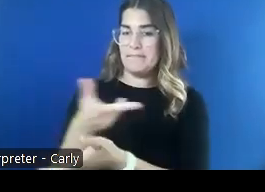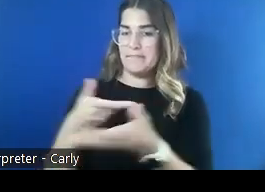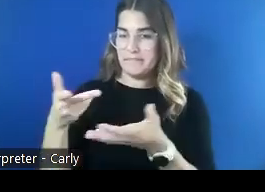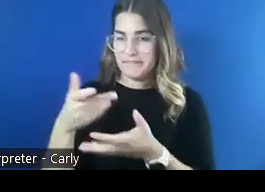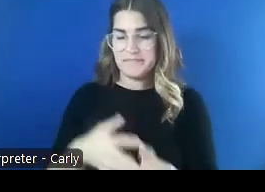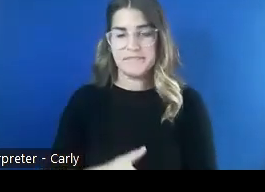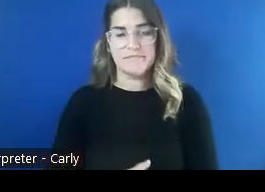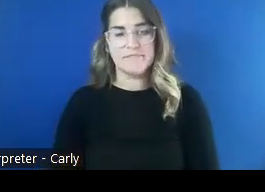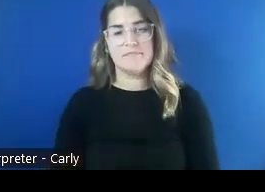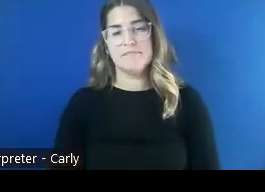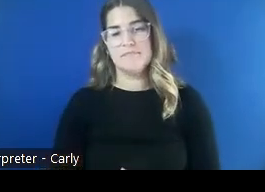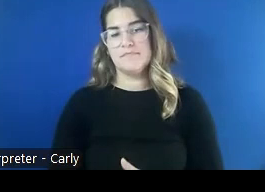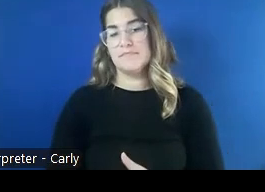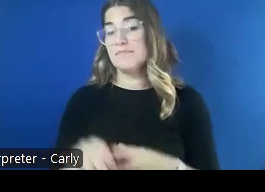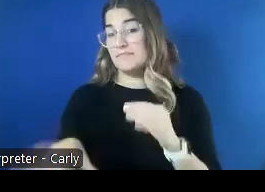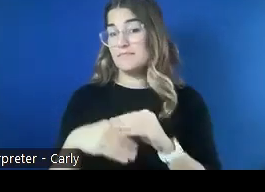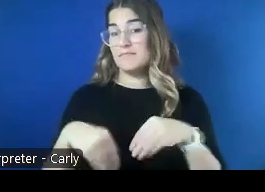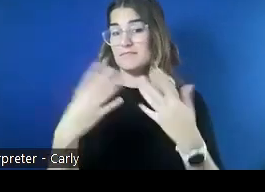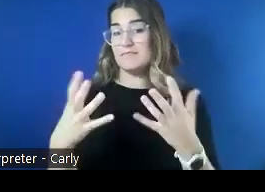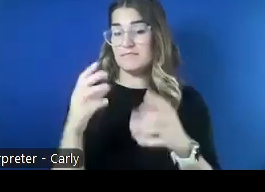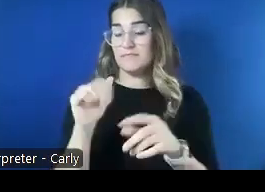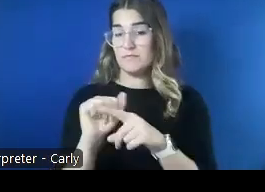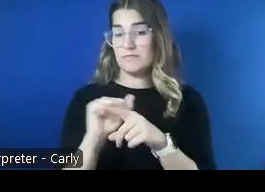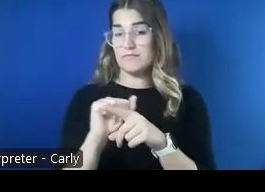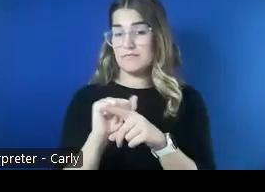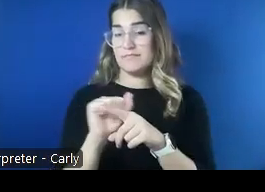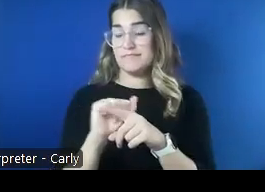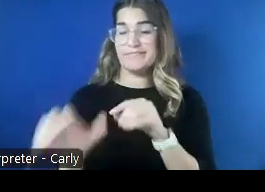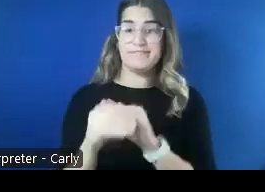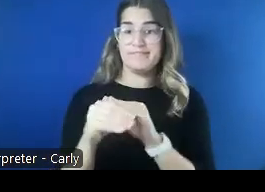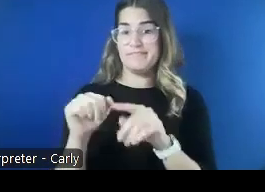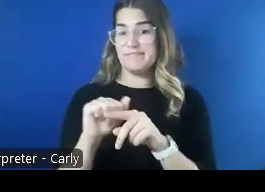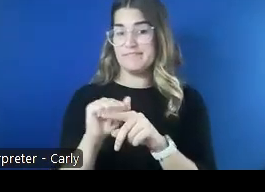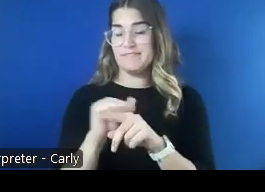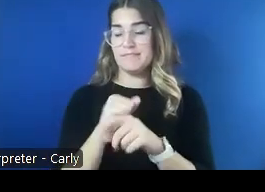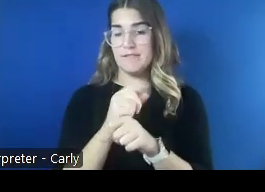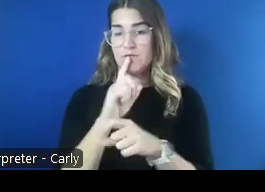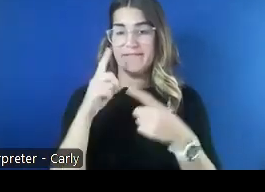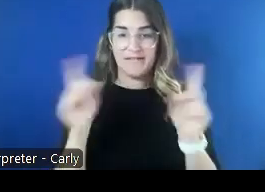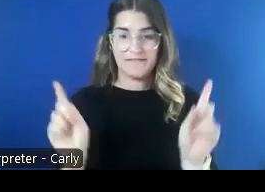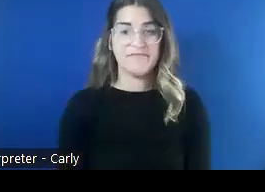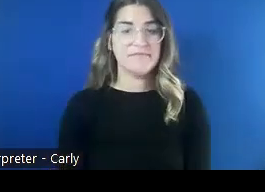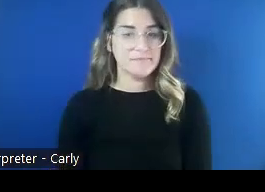some additional training um in order to be able to feel like we're doing this effectively and the